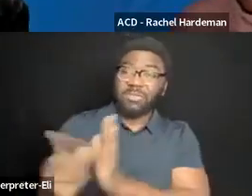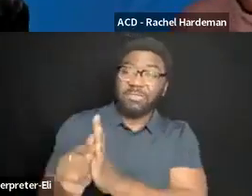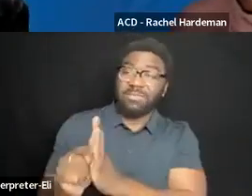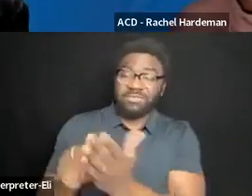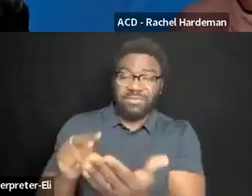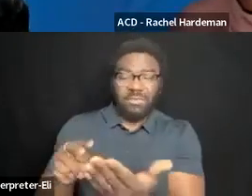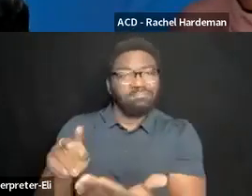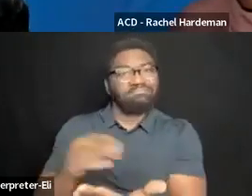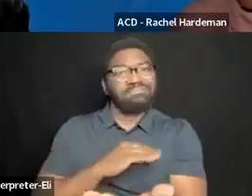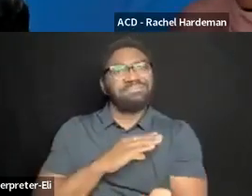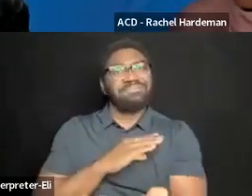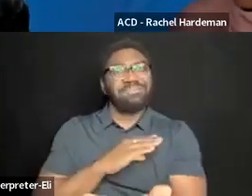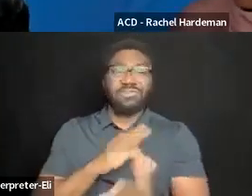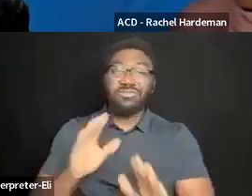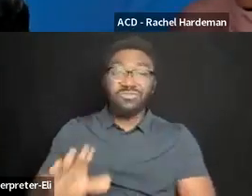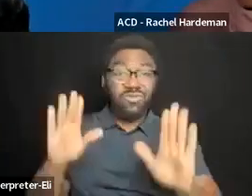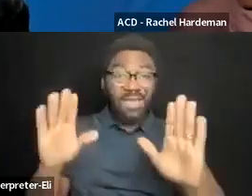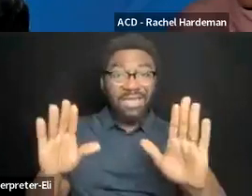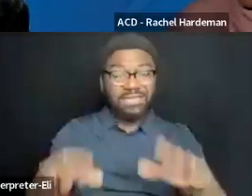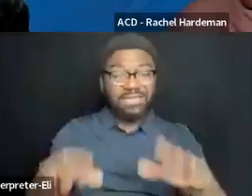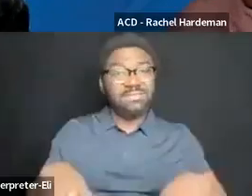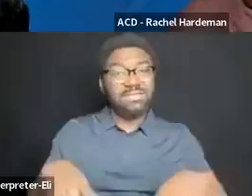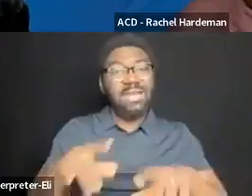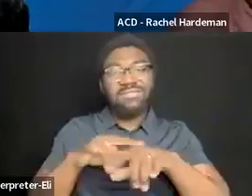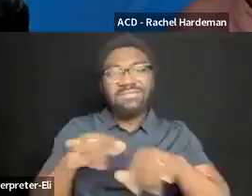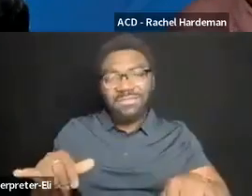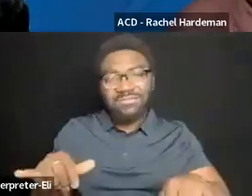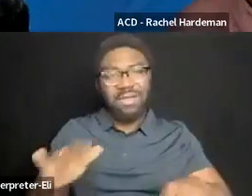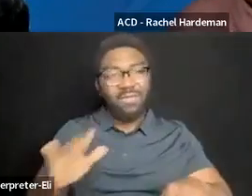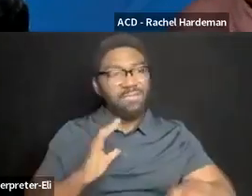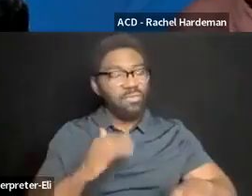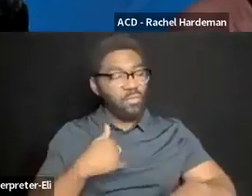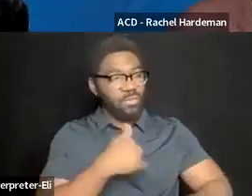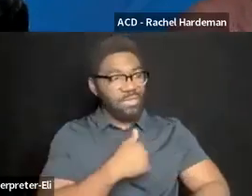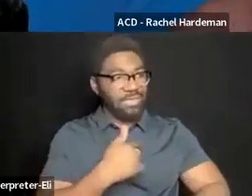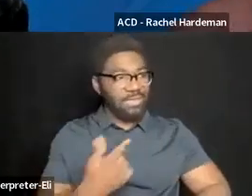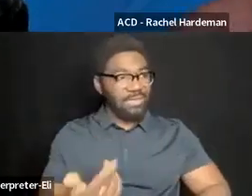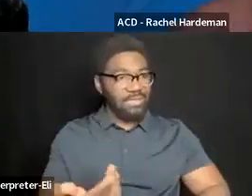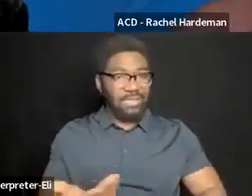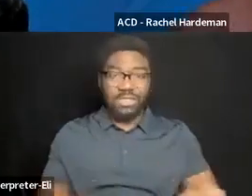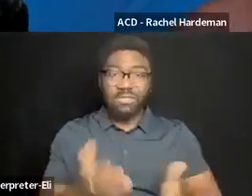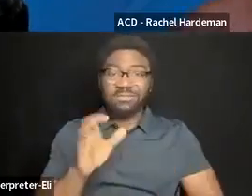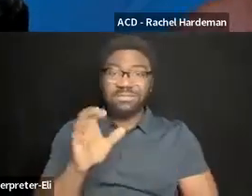And if we at CDC are both a science-based agency and a lab-based agency, as Josh noted,